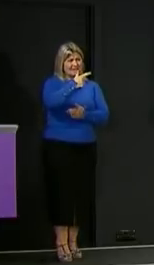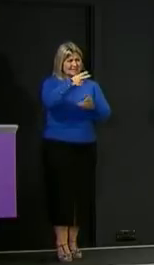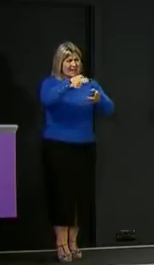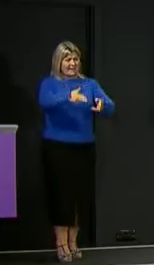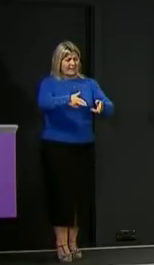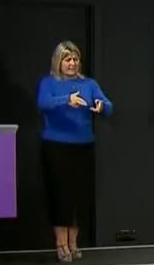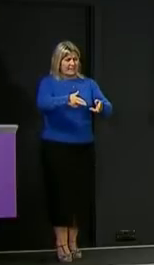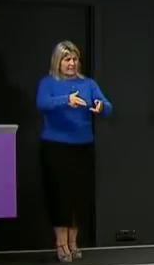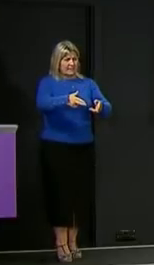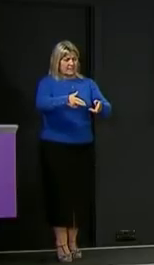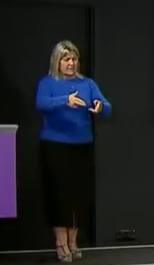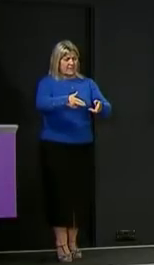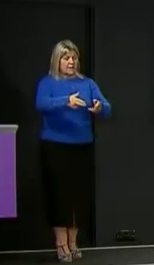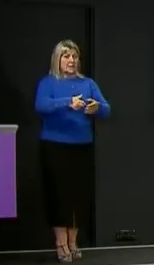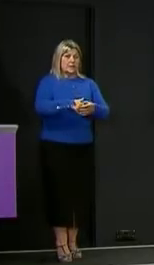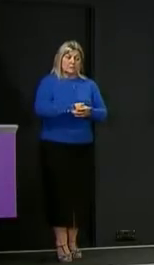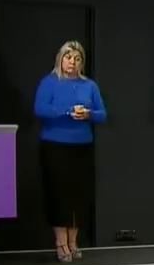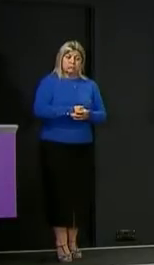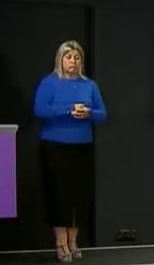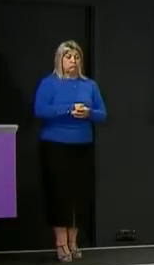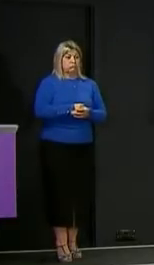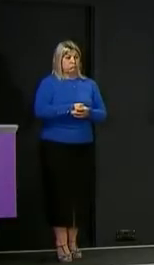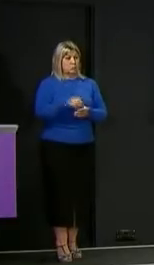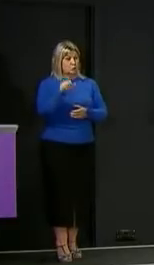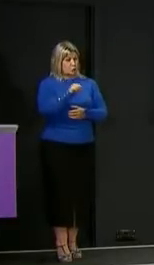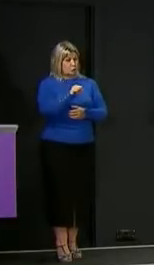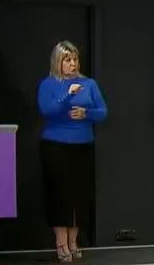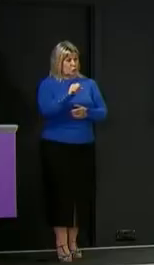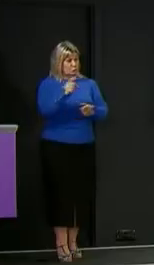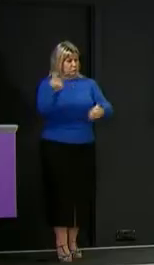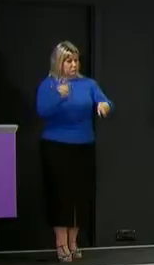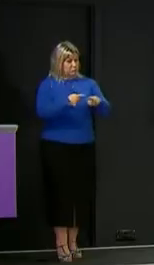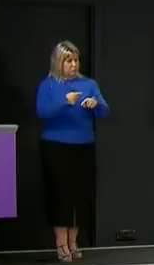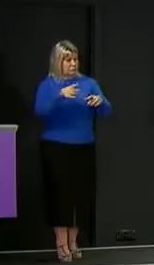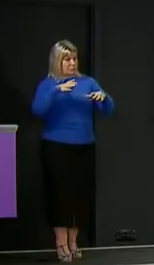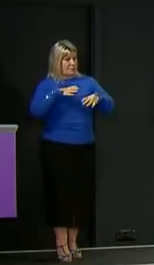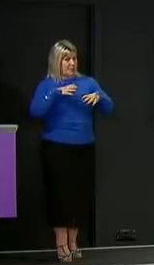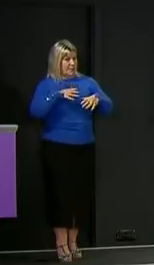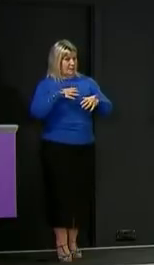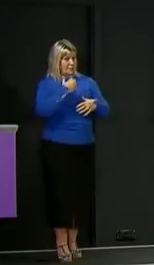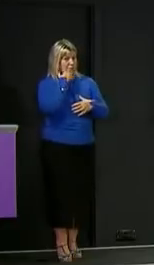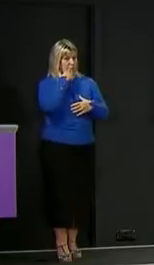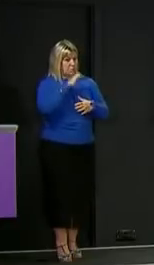should the public be for that to get worse in the coming weeks, given the trends we're seeing?